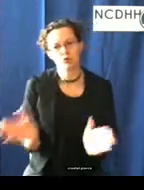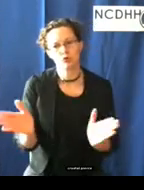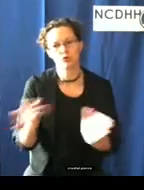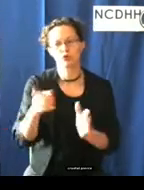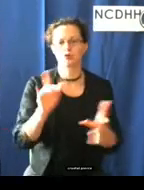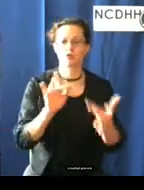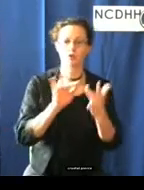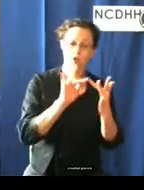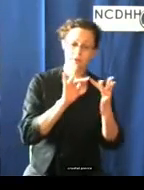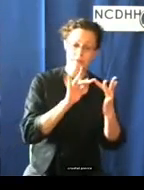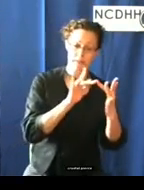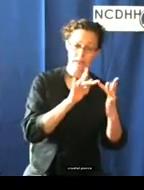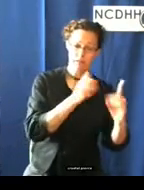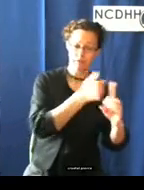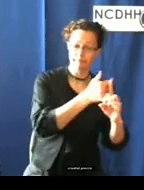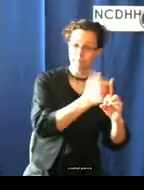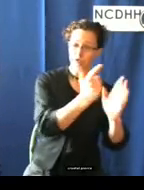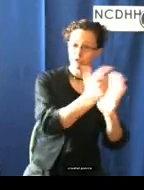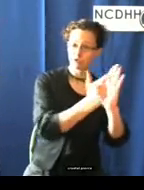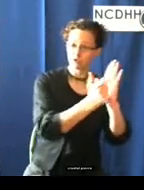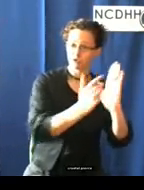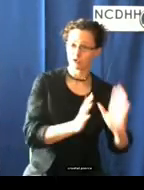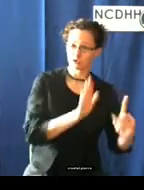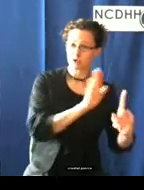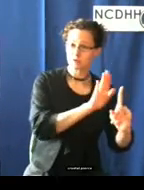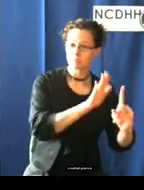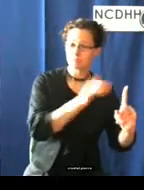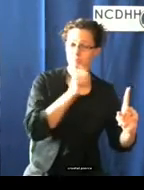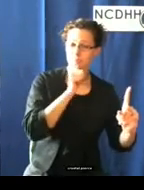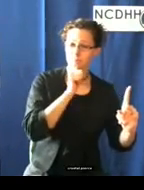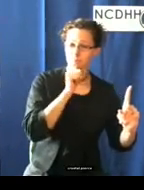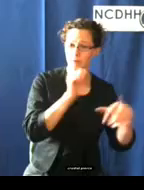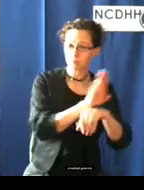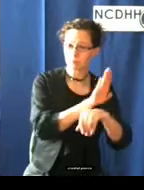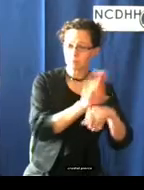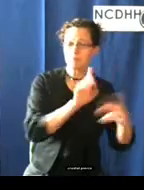OR SPEAK WITH SOMEONE THAT HAS THE AUTHORITY IN THESE AREAS IN ORDER